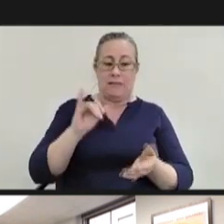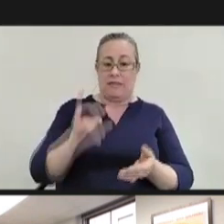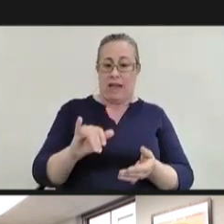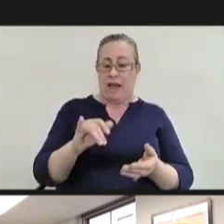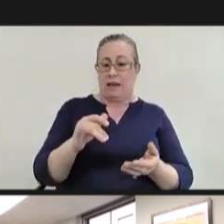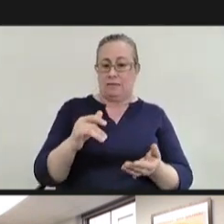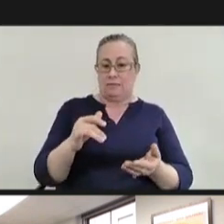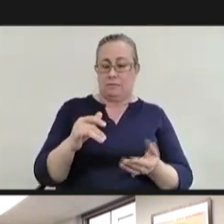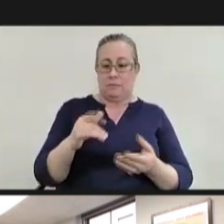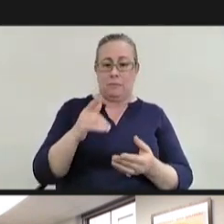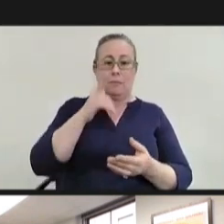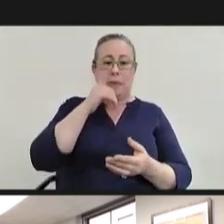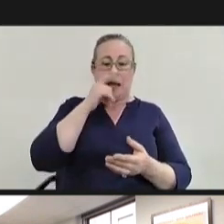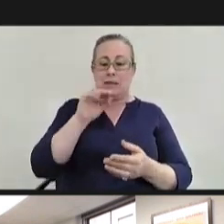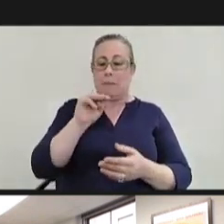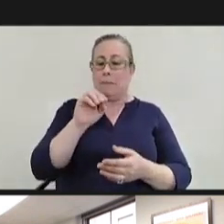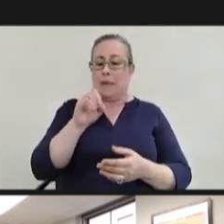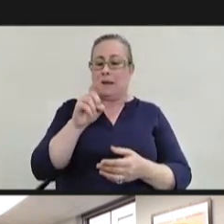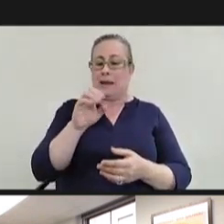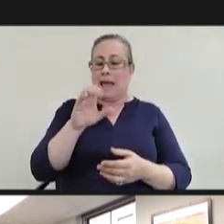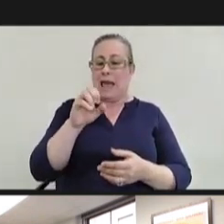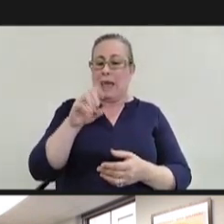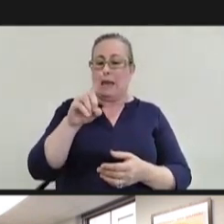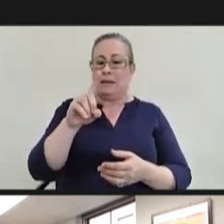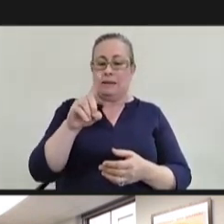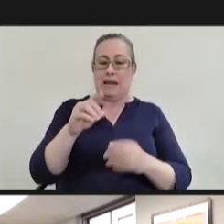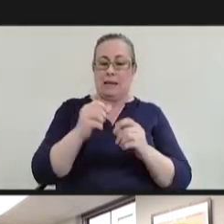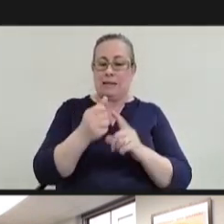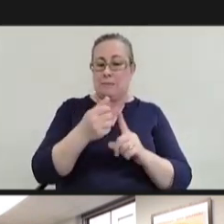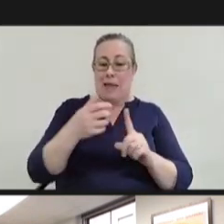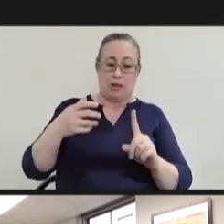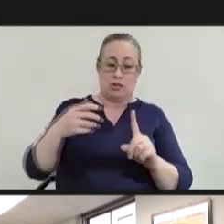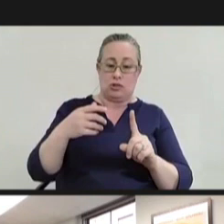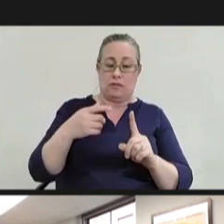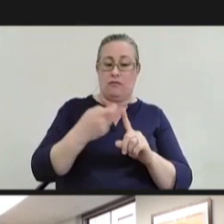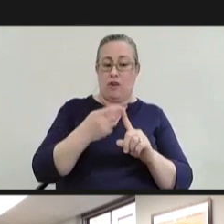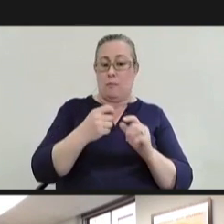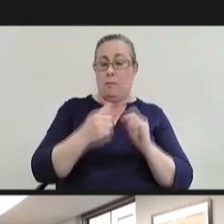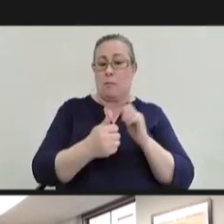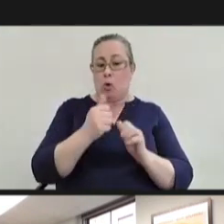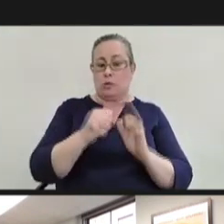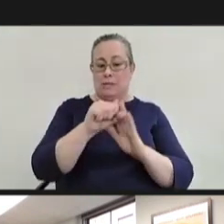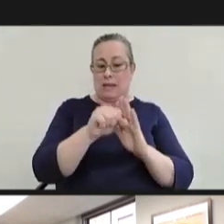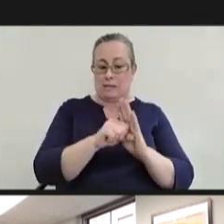Medicaid expansion that is happening in most states to provide care to women for 12 months